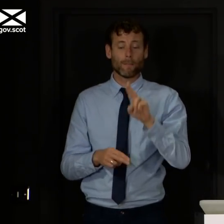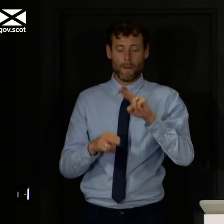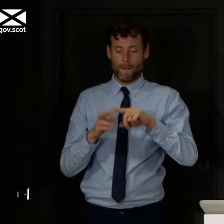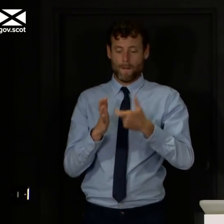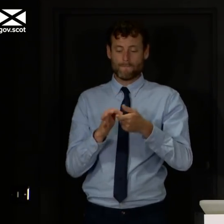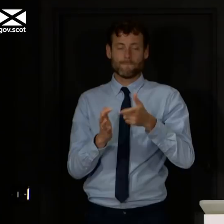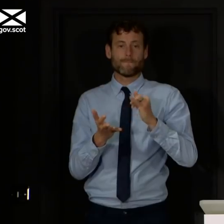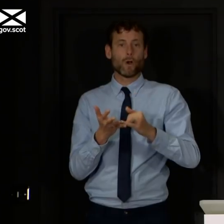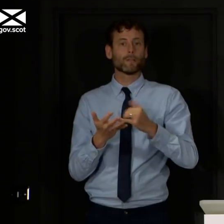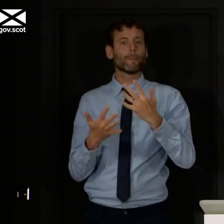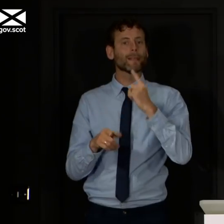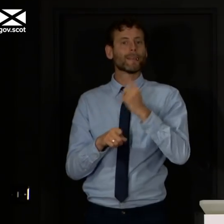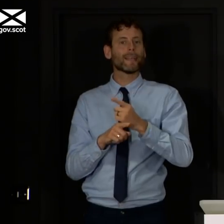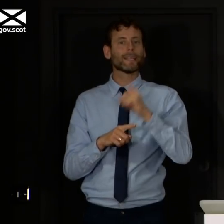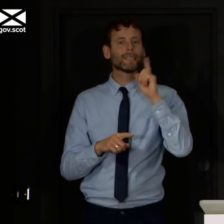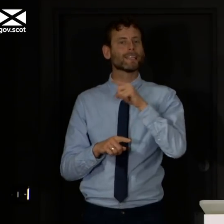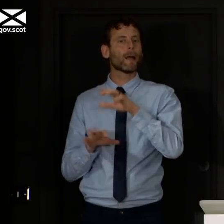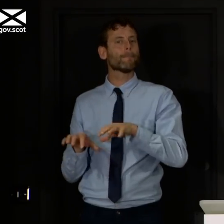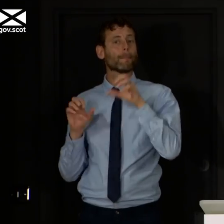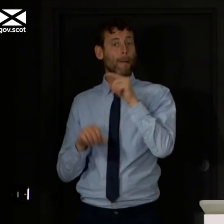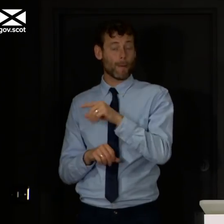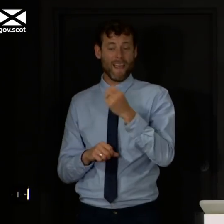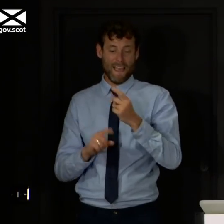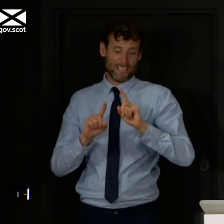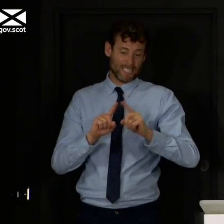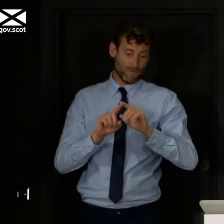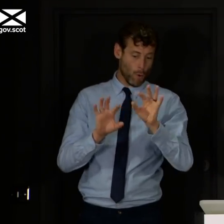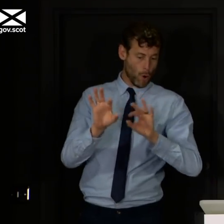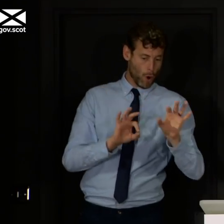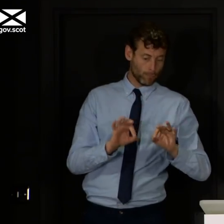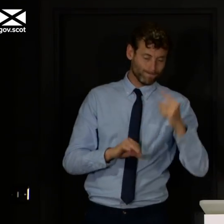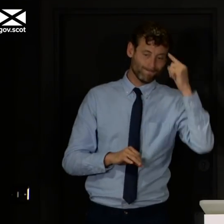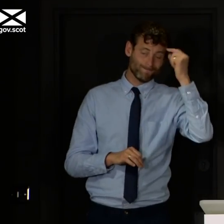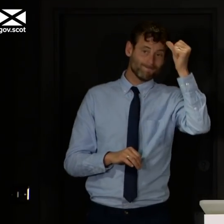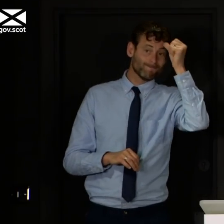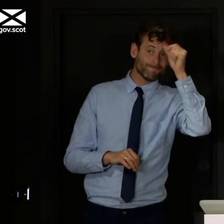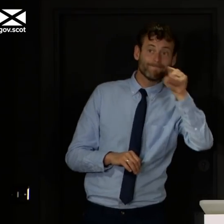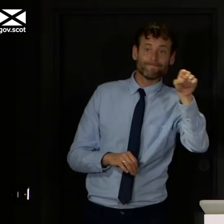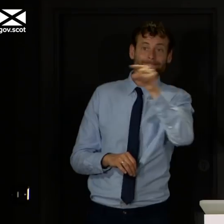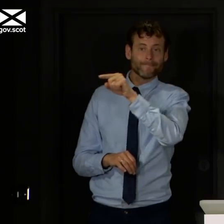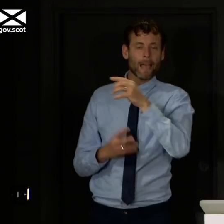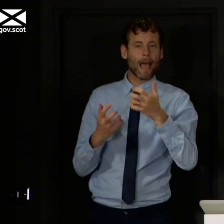well as many other things, are under consideration. The fundamental point I need to make, and